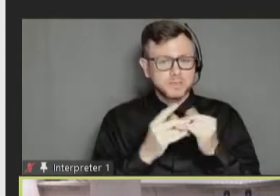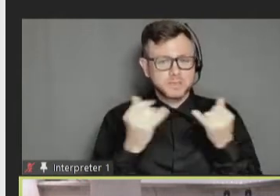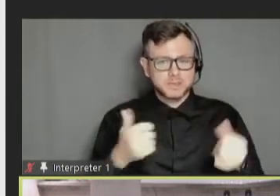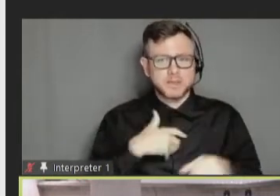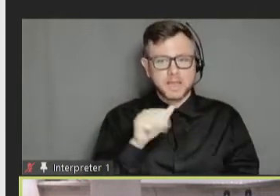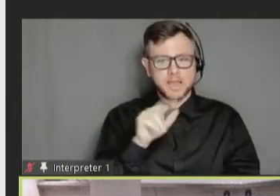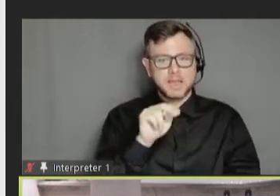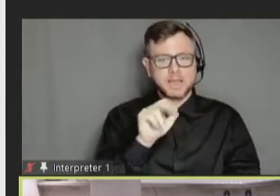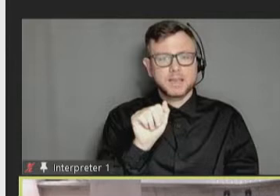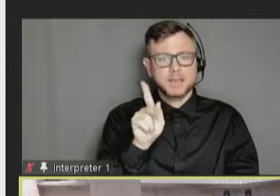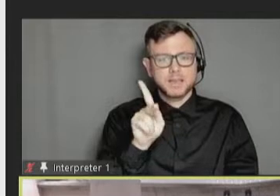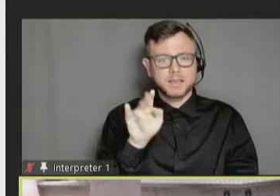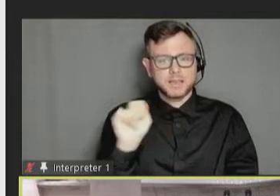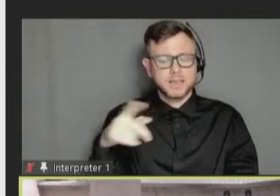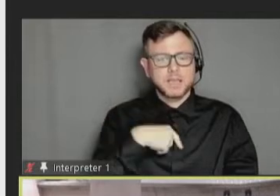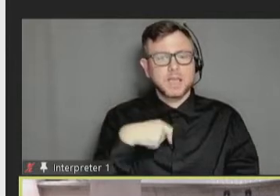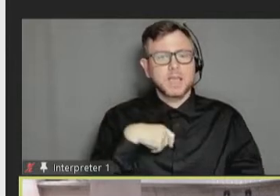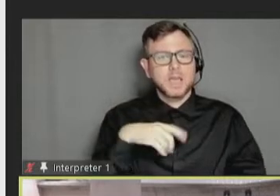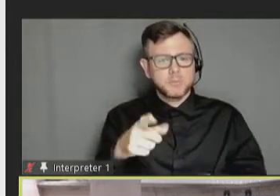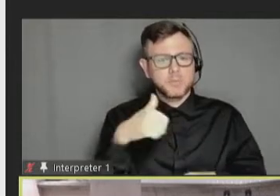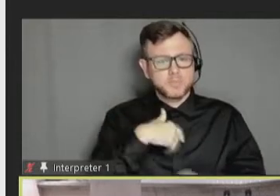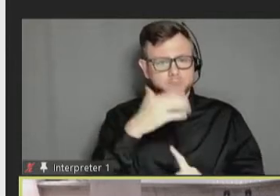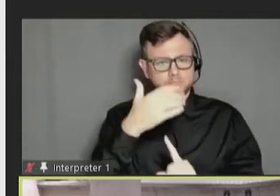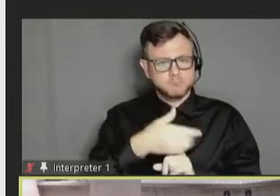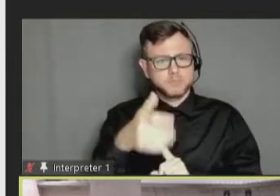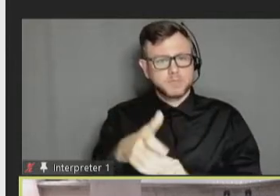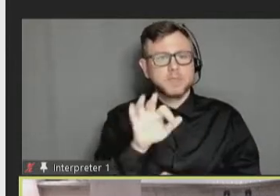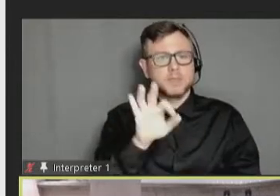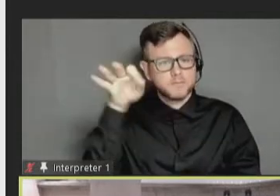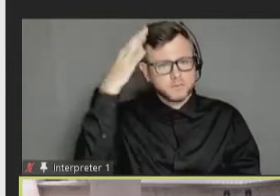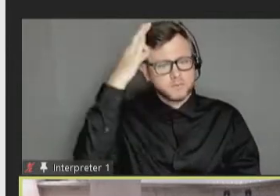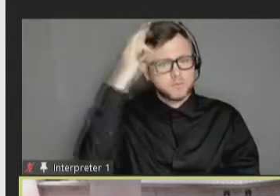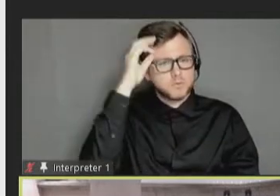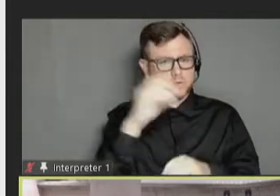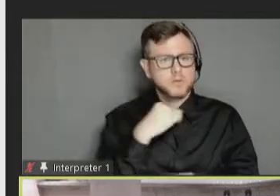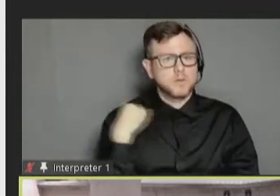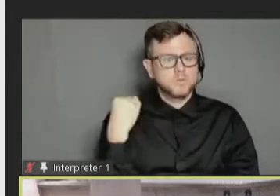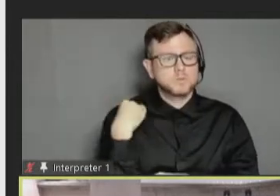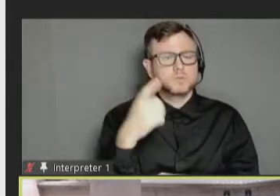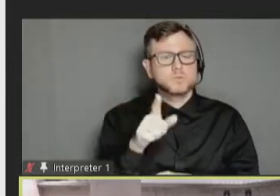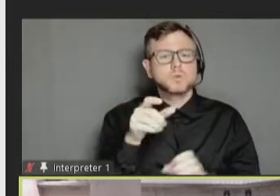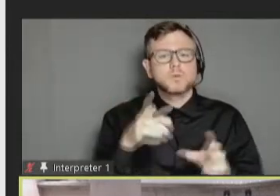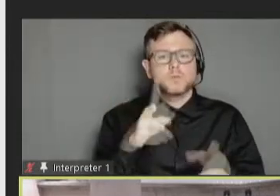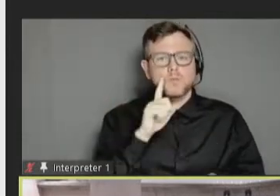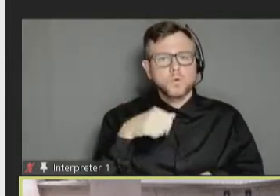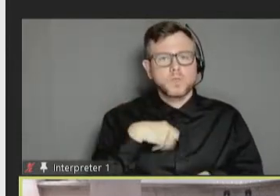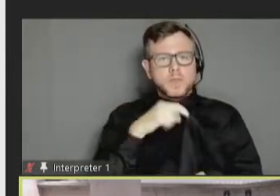I'm the acting designated federal officer for the National Vaccine Advisory Committee, or NVAC for short.